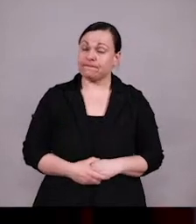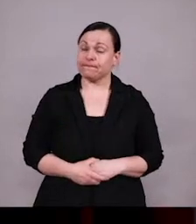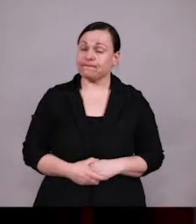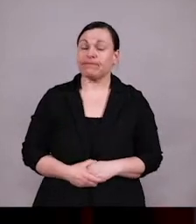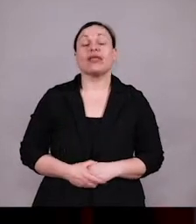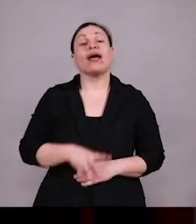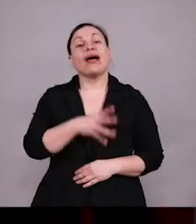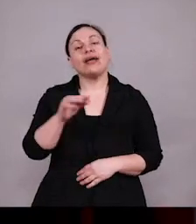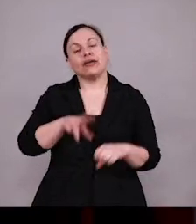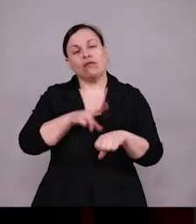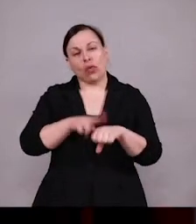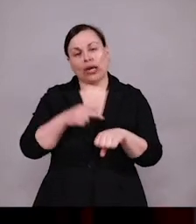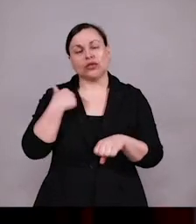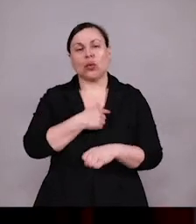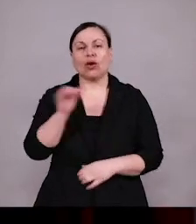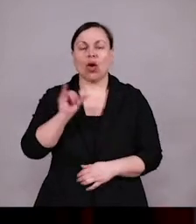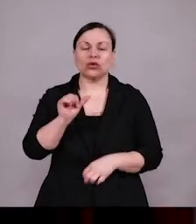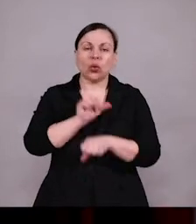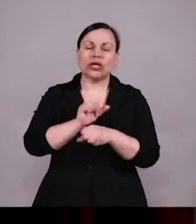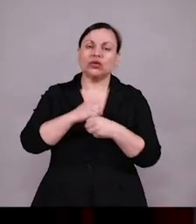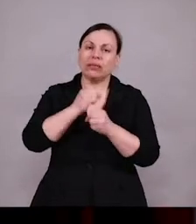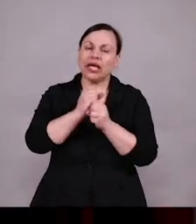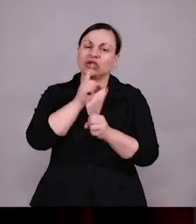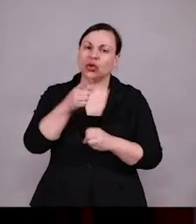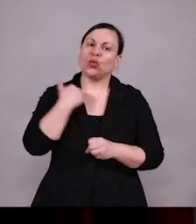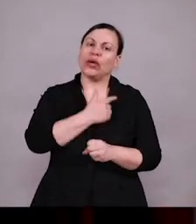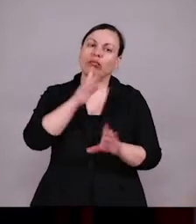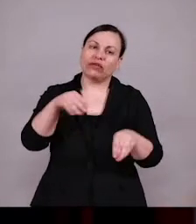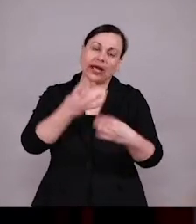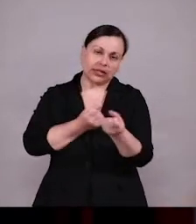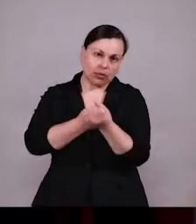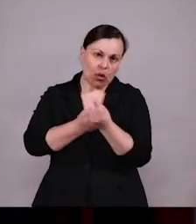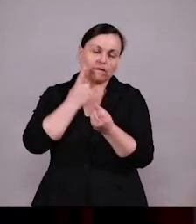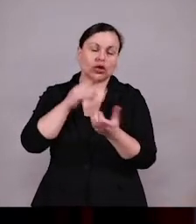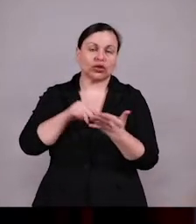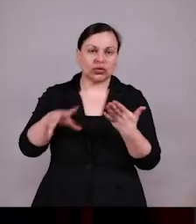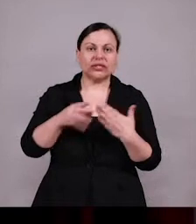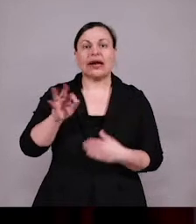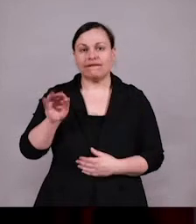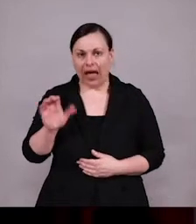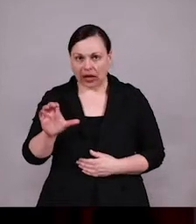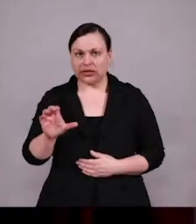And, of course, we're also working to ensure we provide support for students and faculty